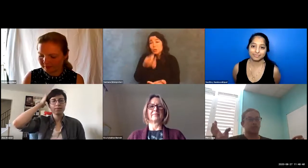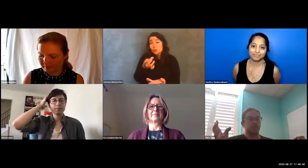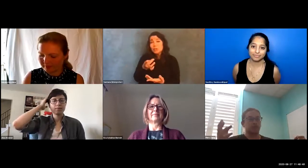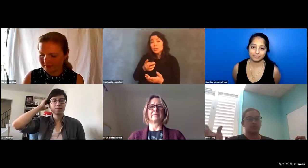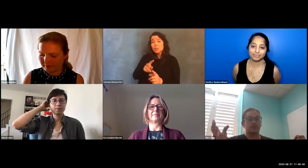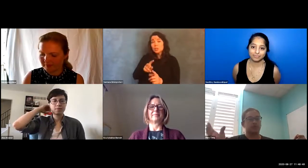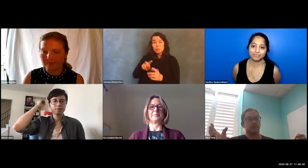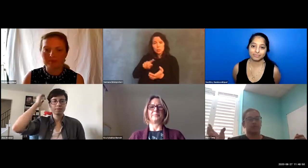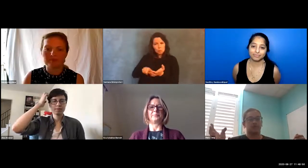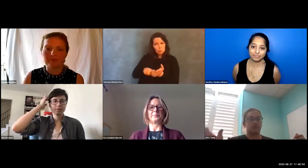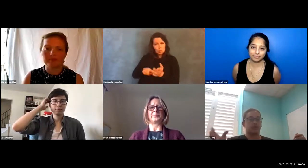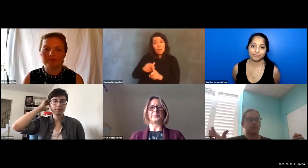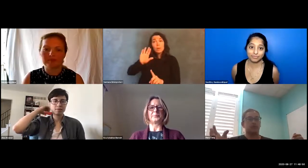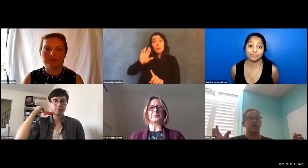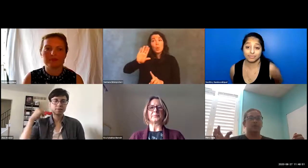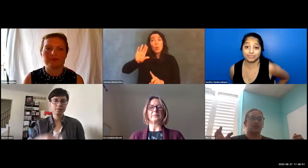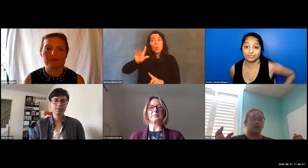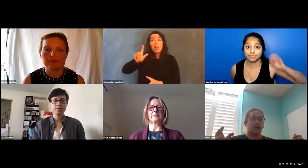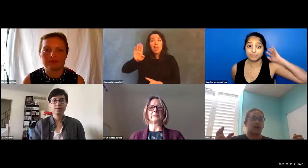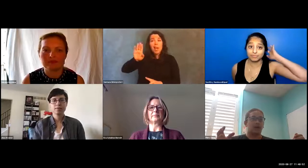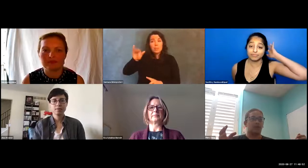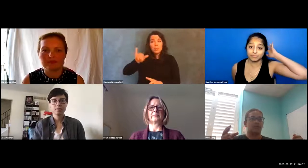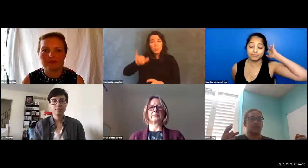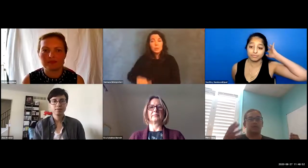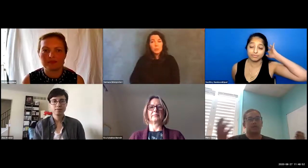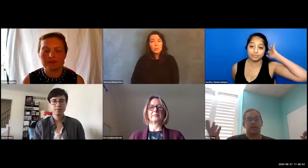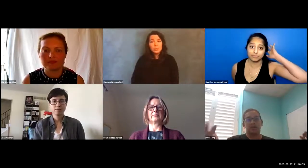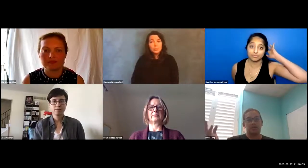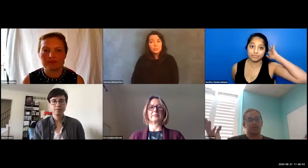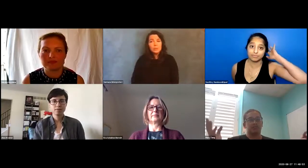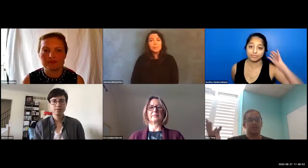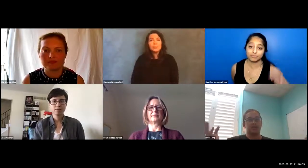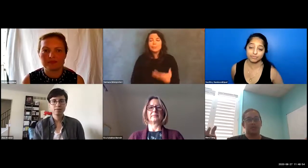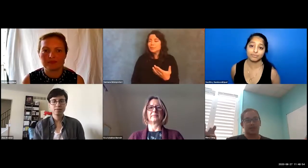From the perspective of your lab. So how exactly what you presented actually